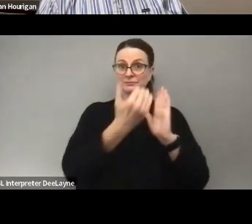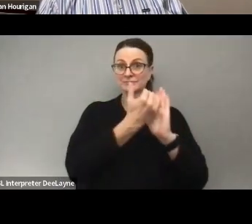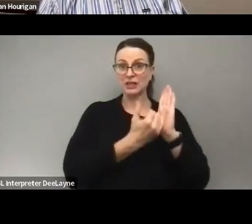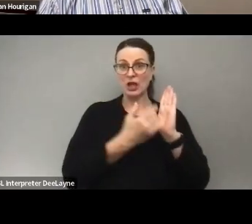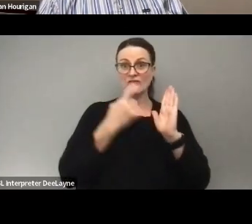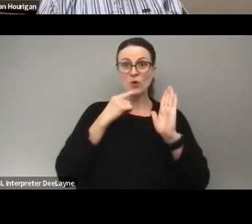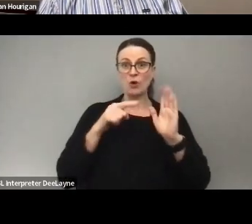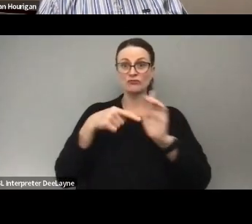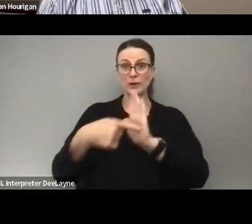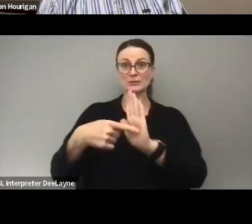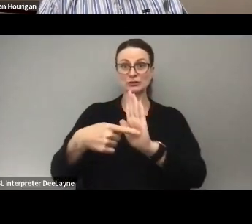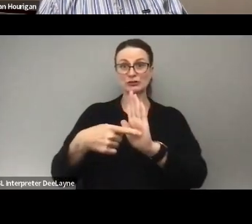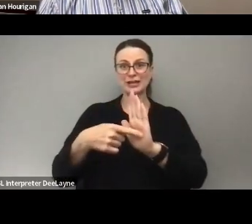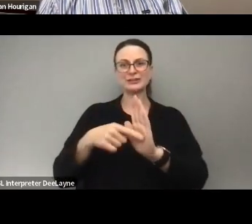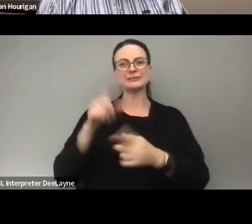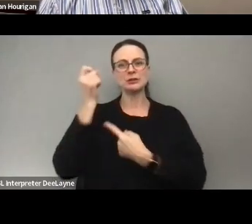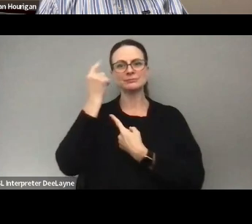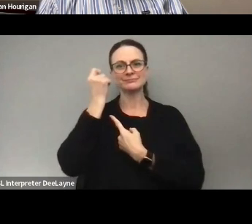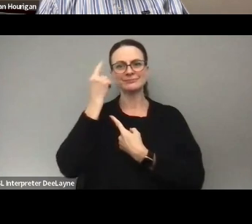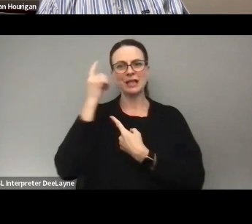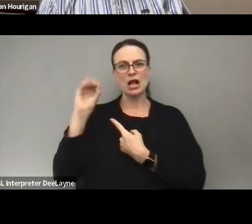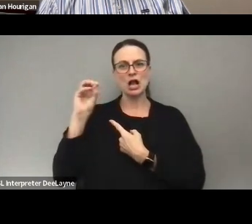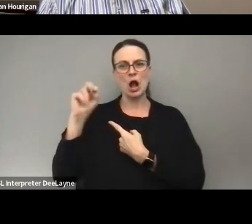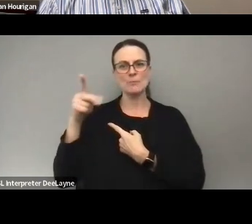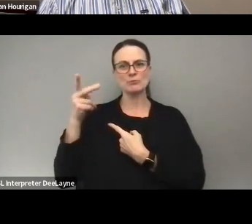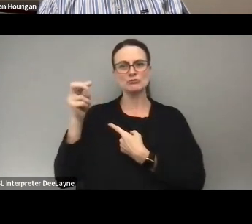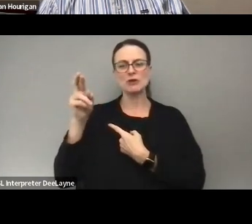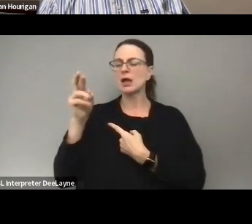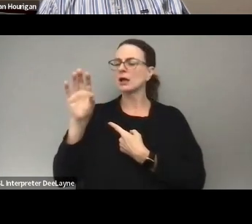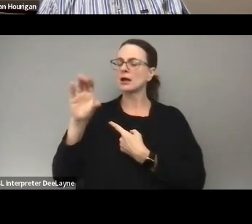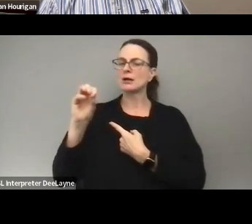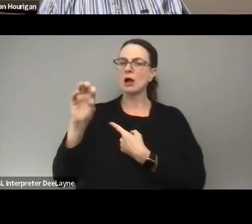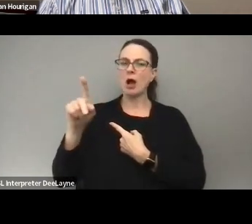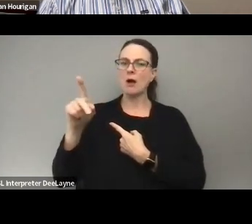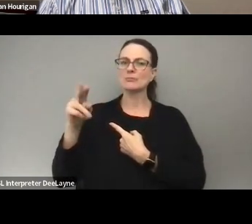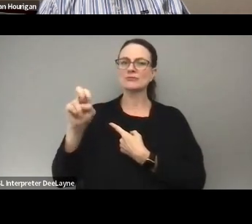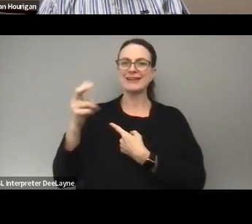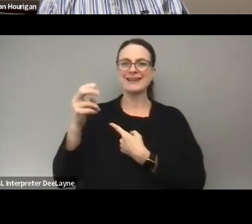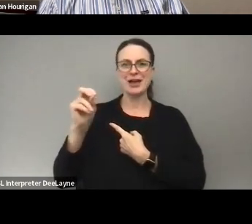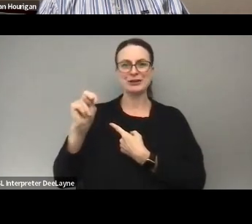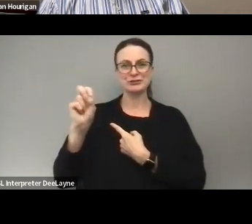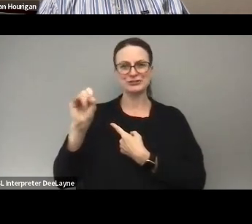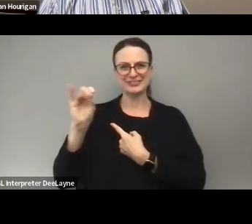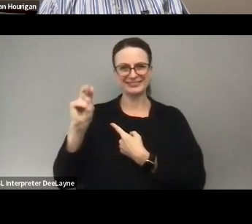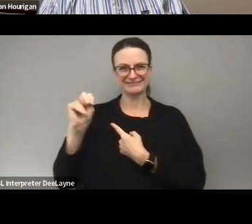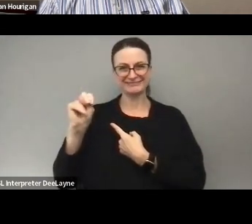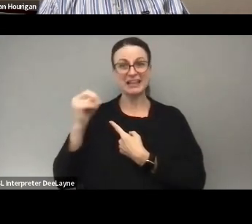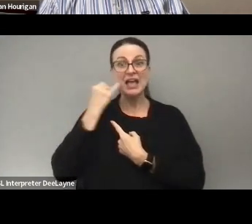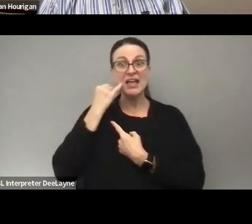And kids comprehend information if you can connect it to their background knowledge.